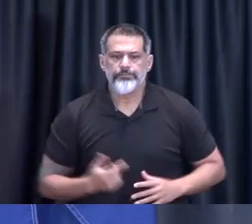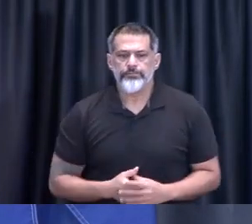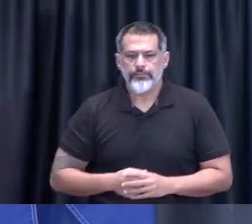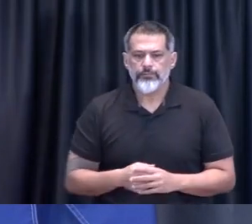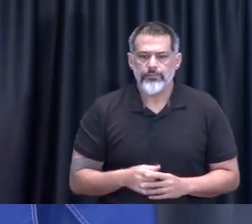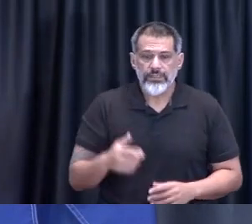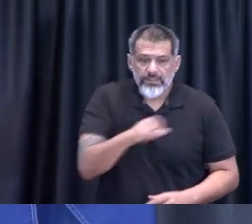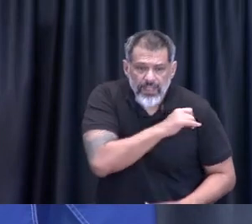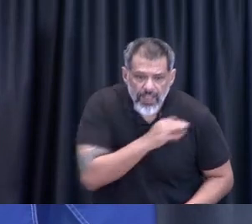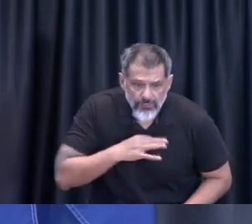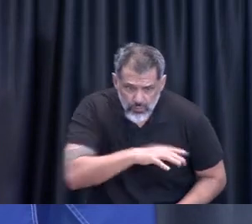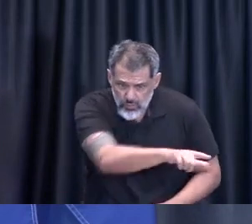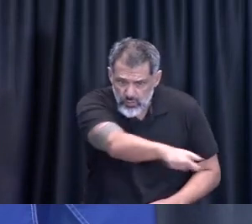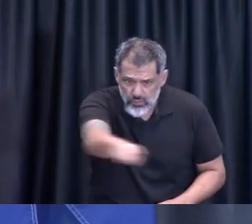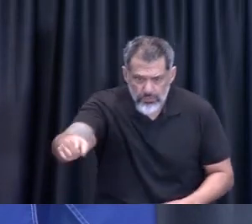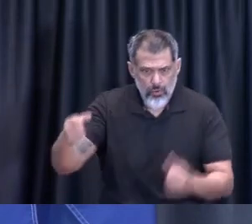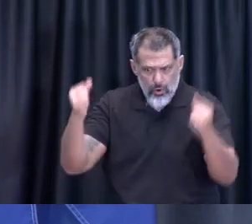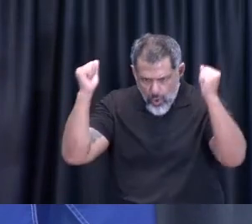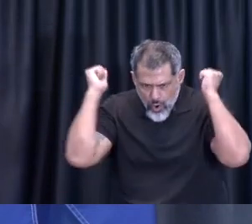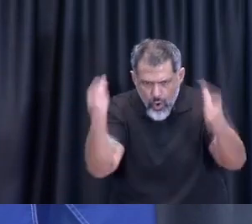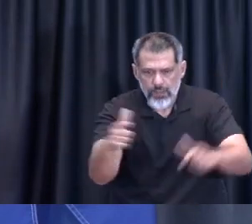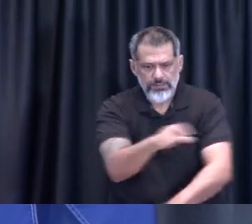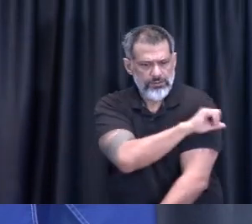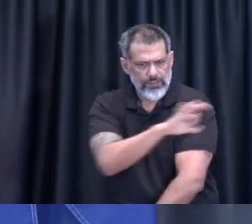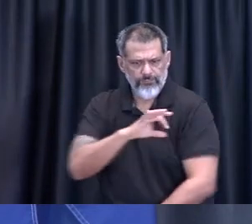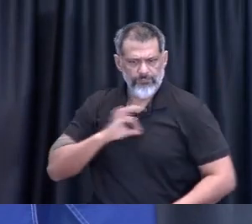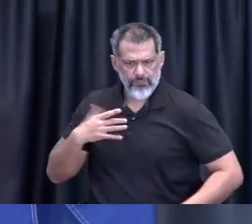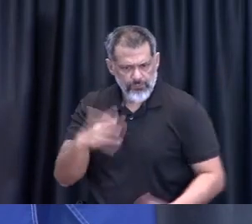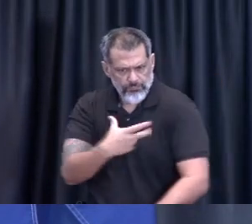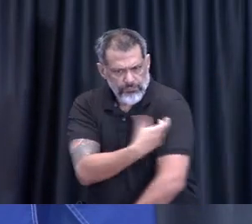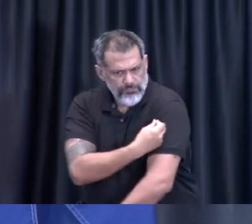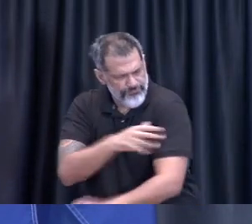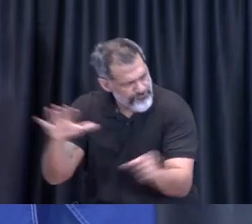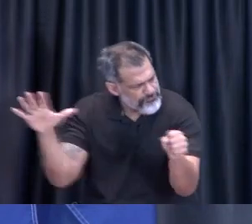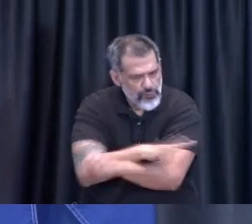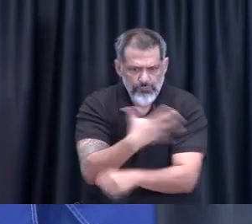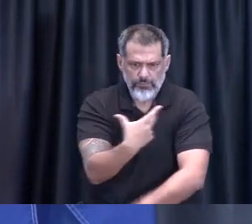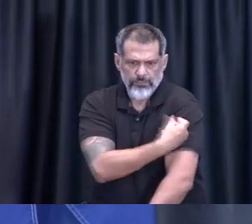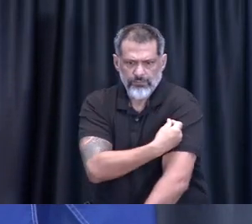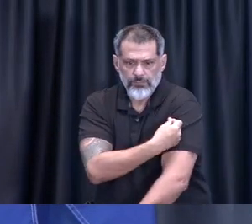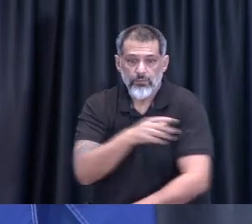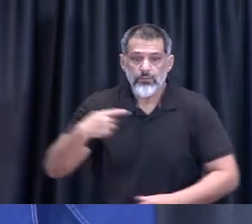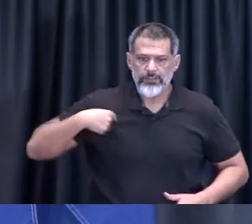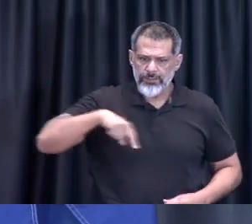vaccinated against COVID-19, Toronto has continued to provide emergency, essential and critical